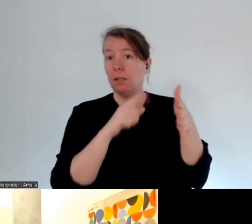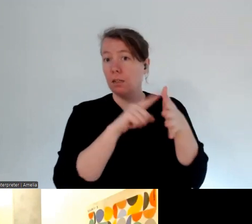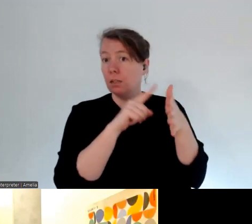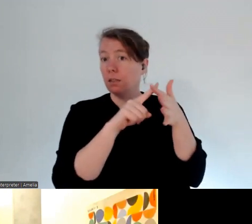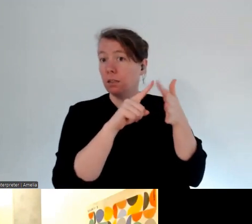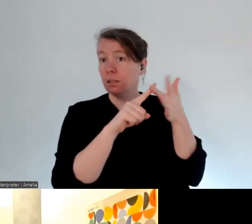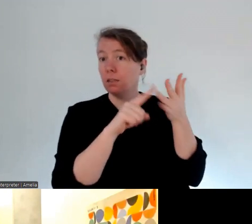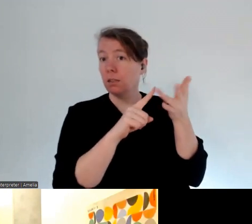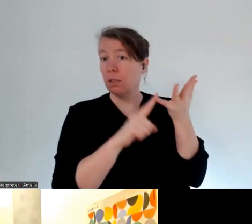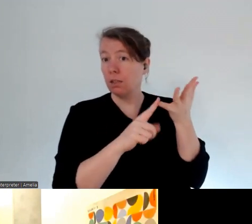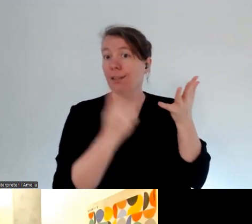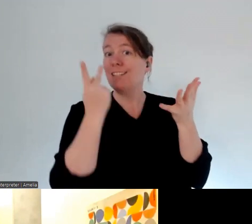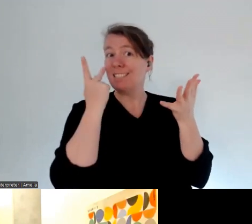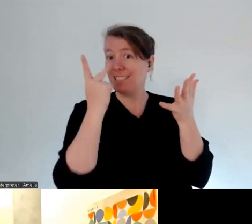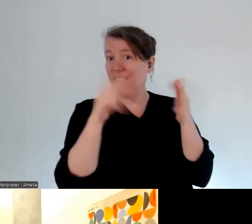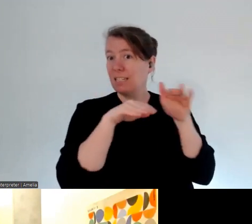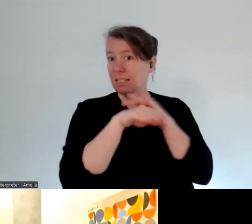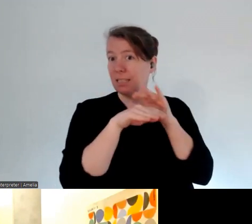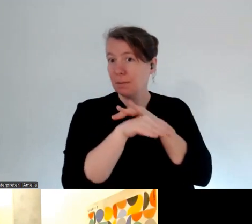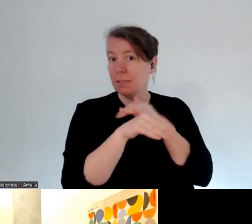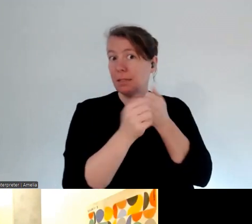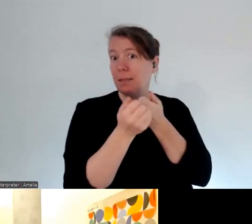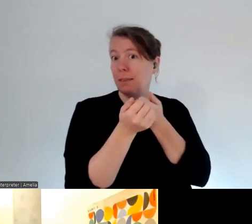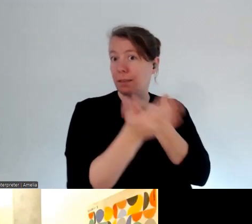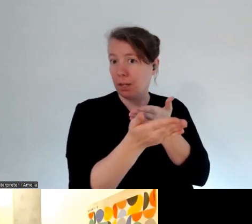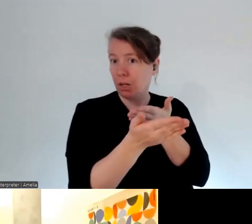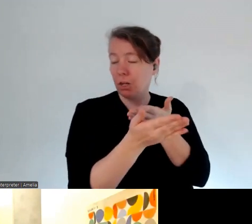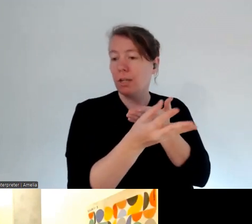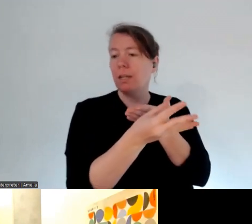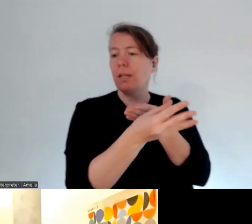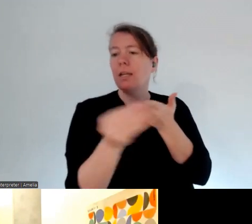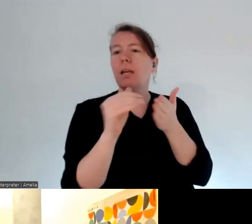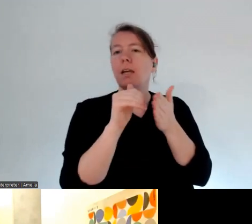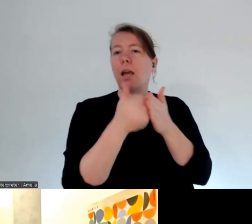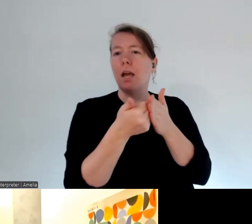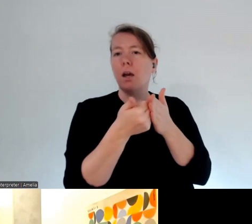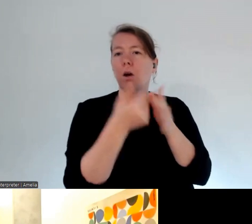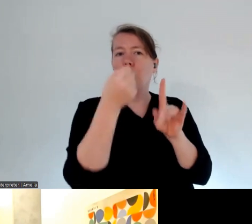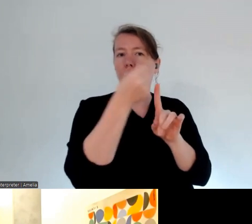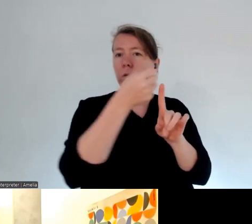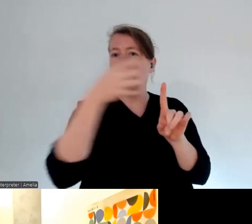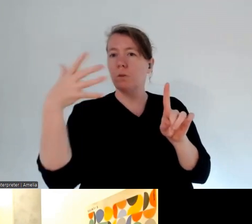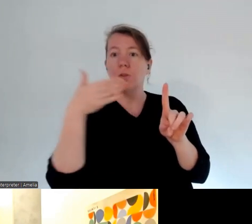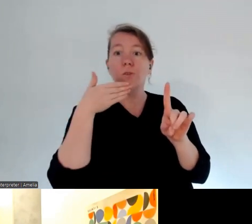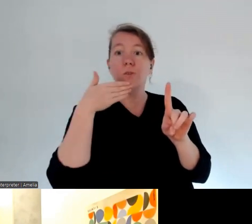that they are enhancing those - those features by having good headings, good alt text, captioning things.